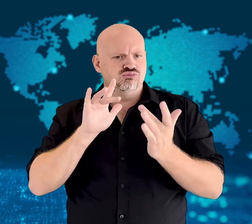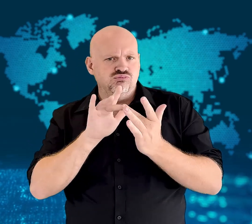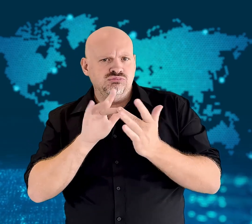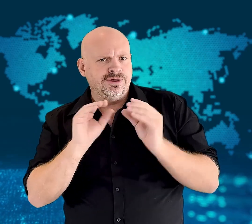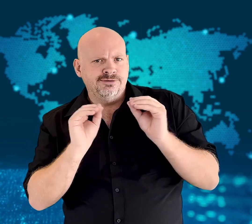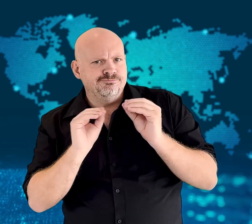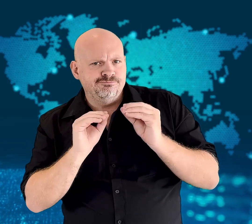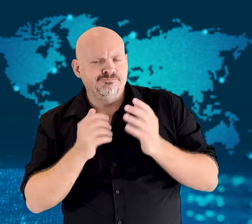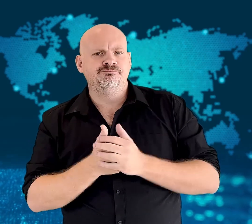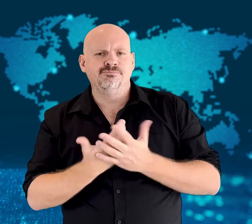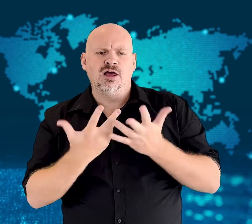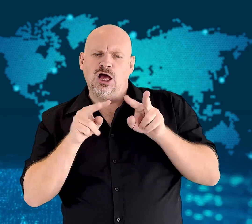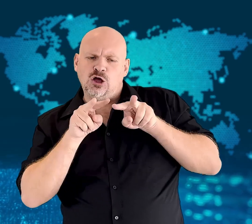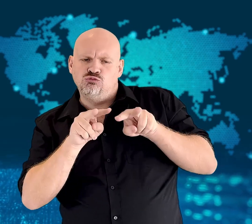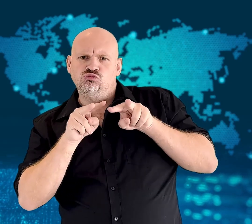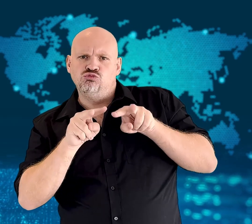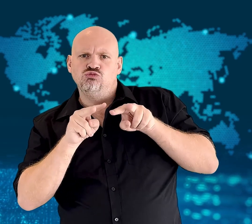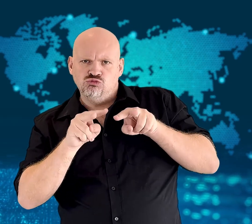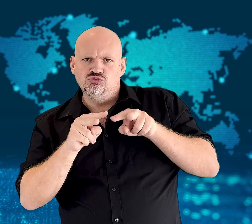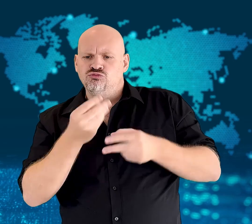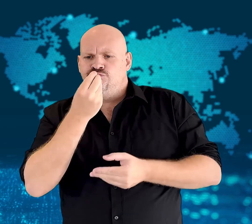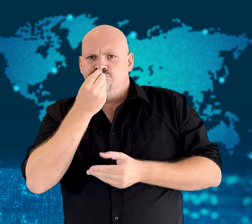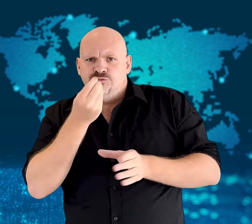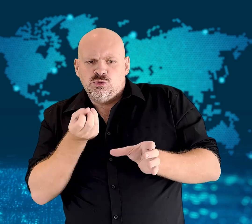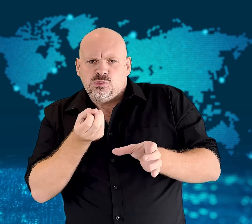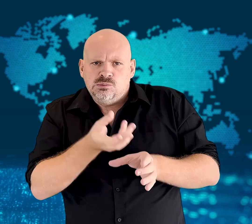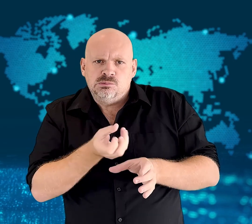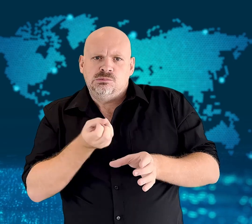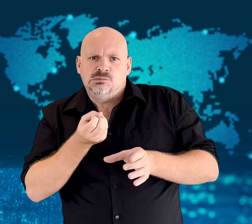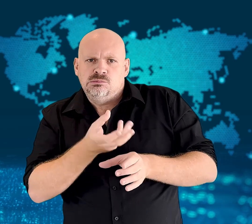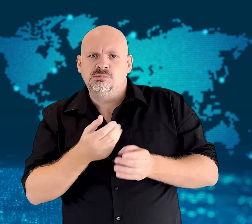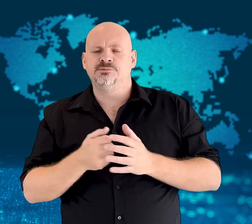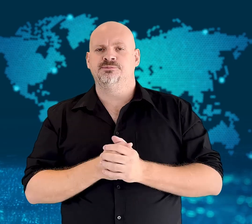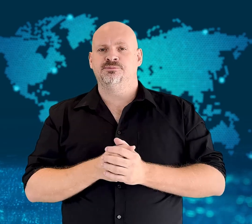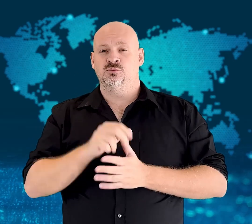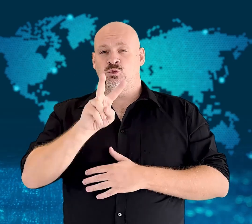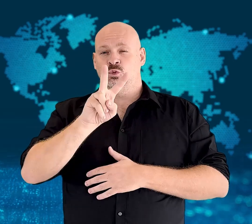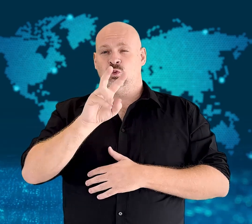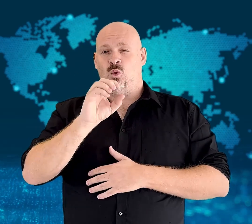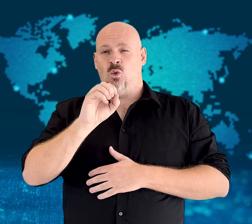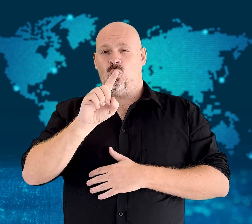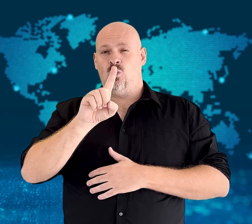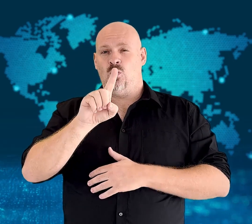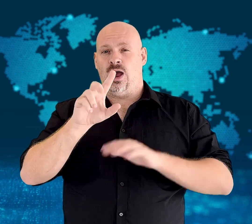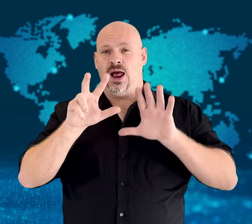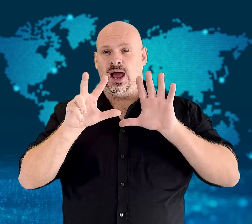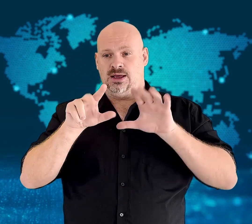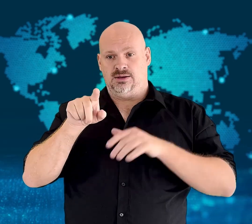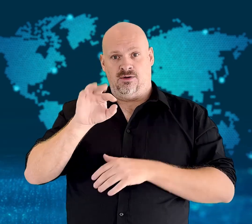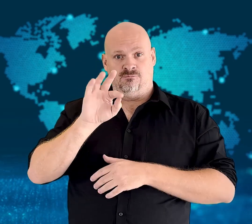In 2018, Funai managed to film him in the jungle.